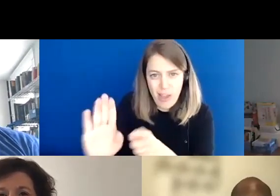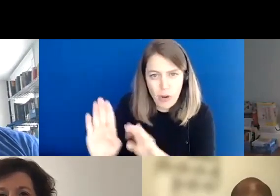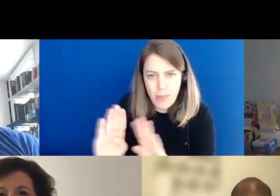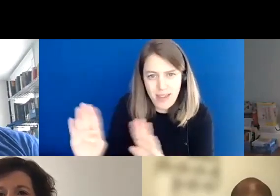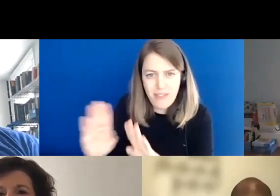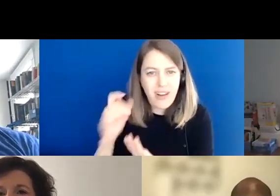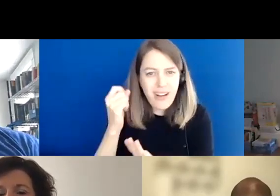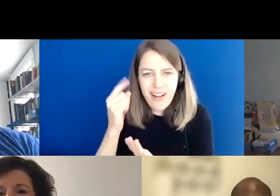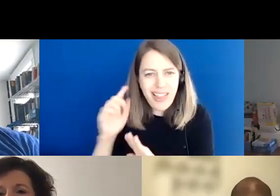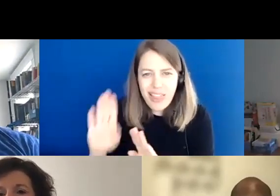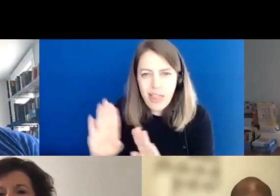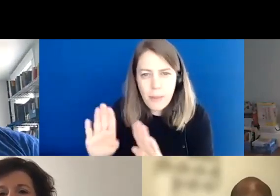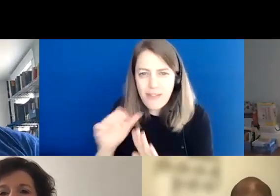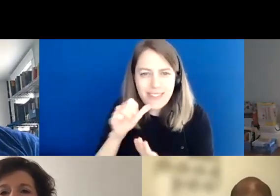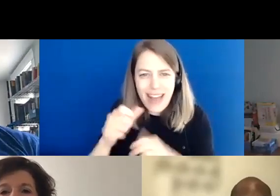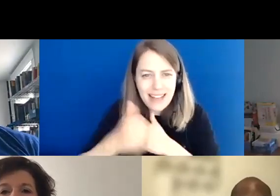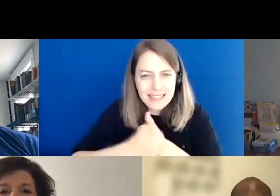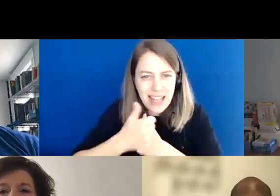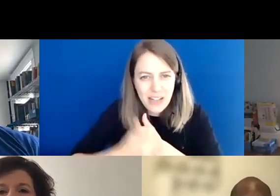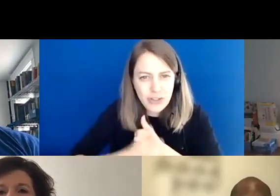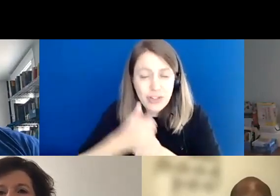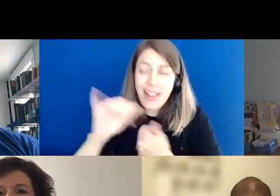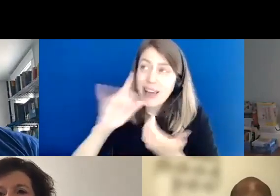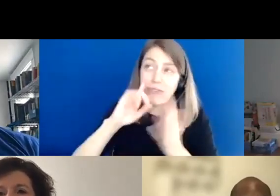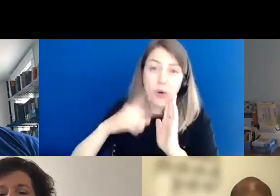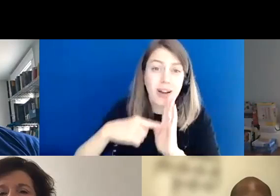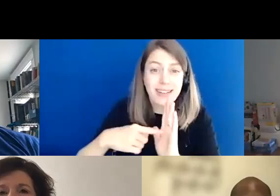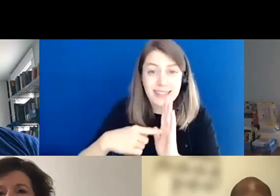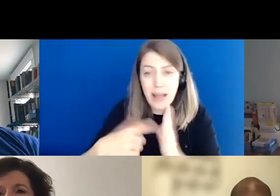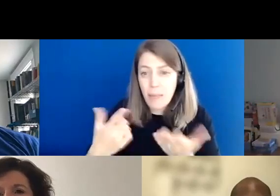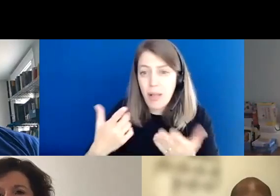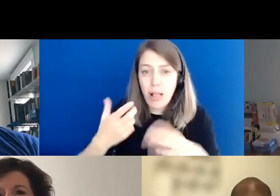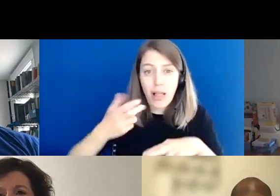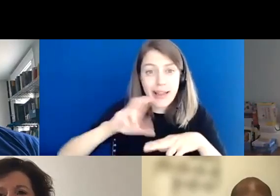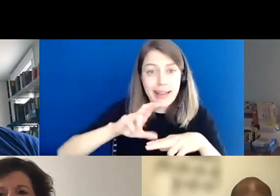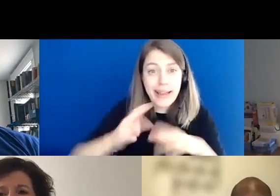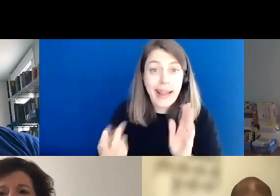to control behaviors like getting out of your seat, or taking your eyes off your work,